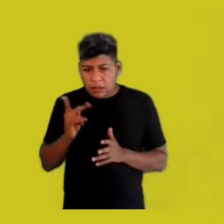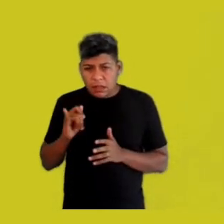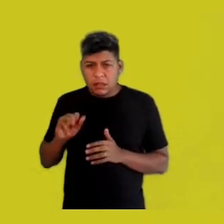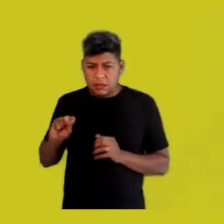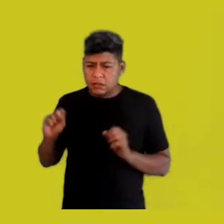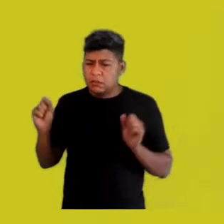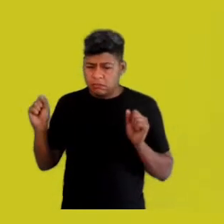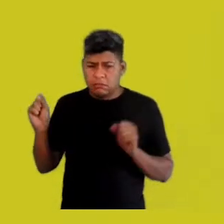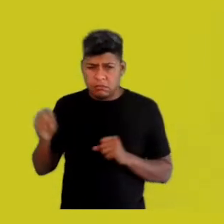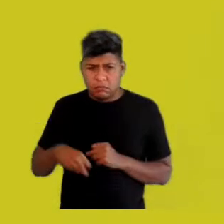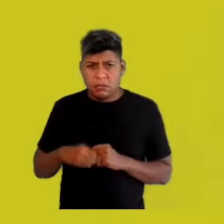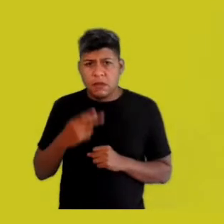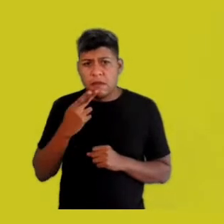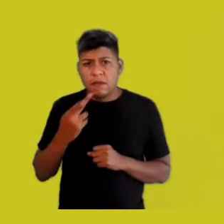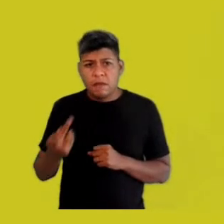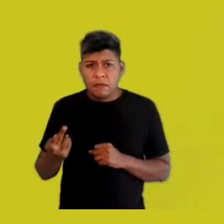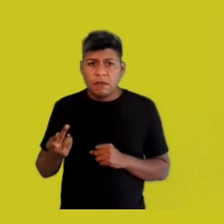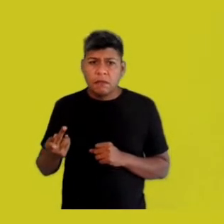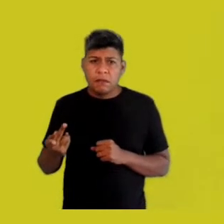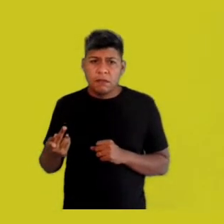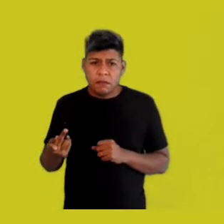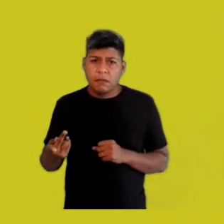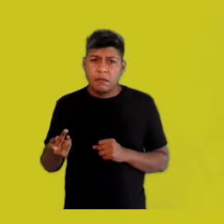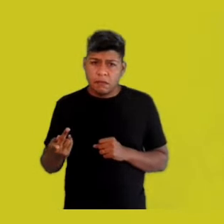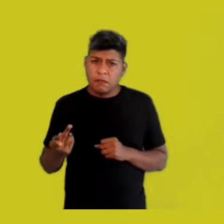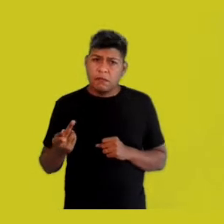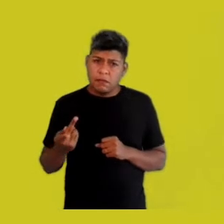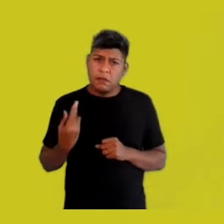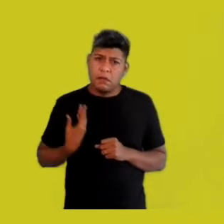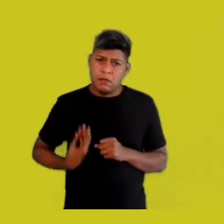Because you talked about Tiganá, too. Let me speak before the questions,